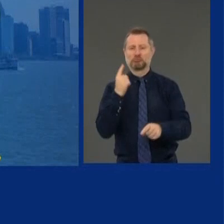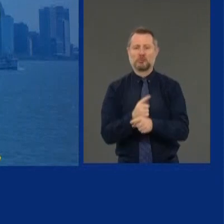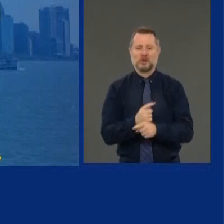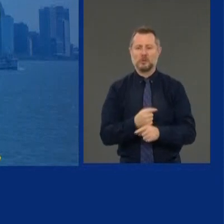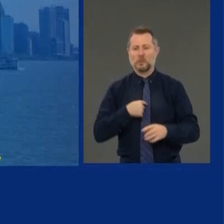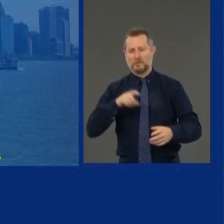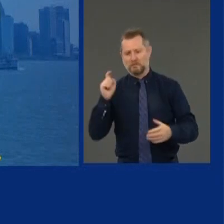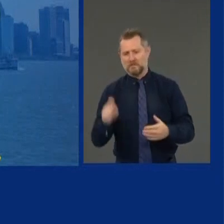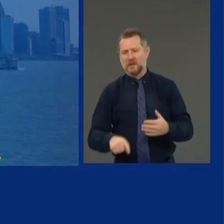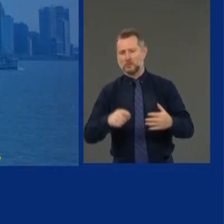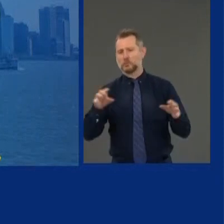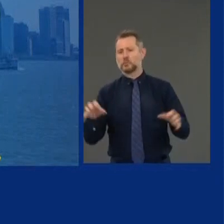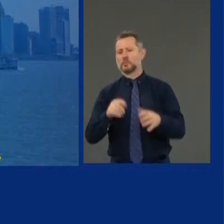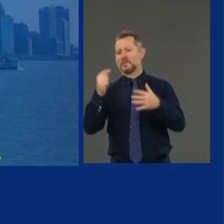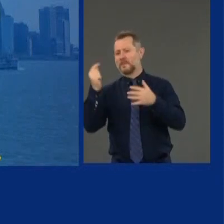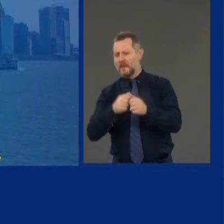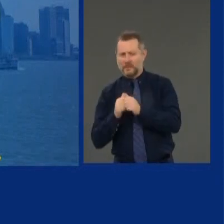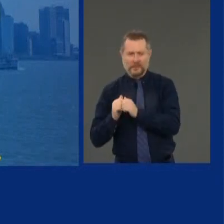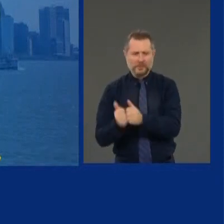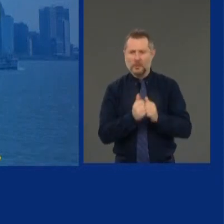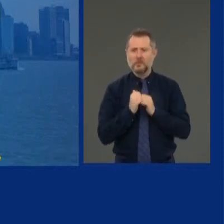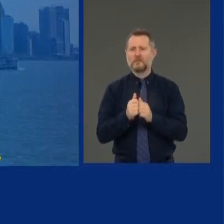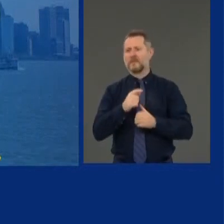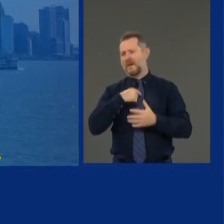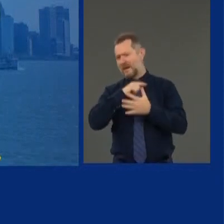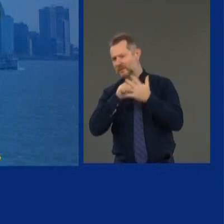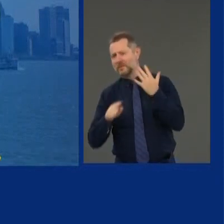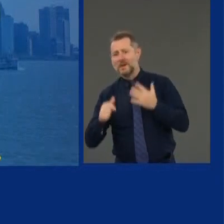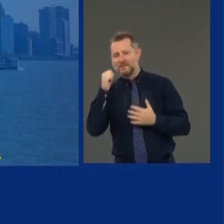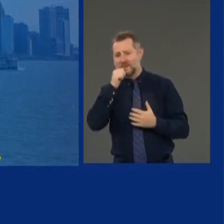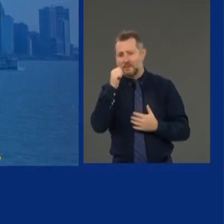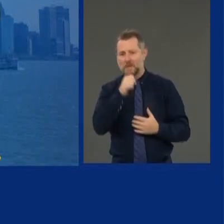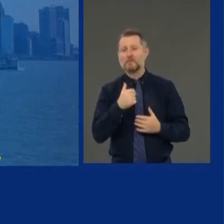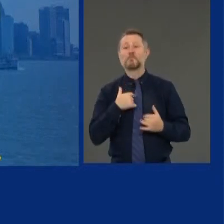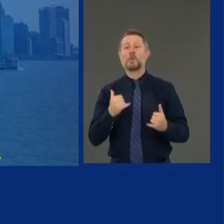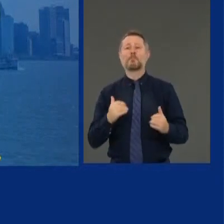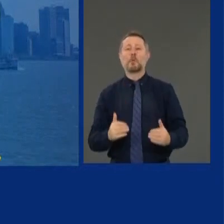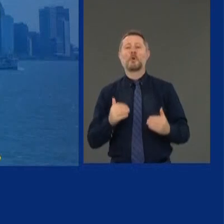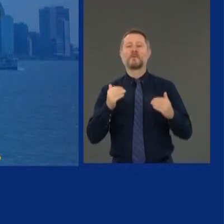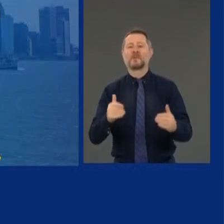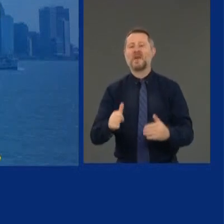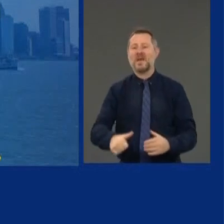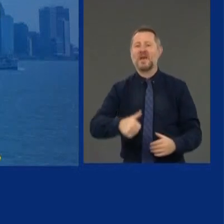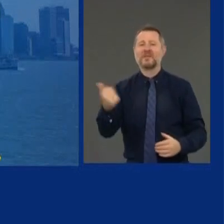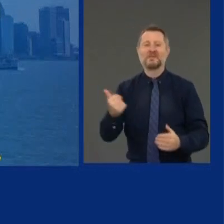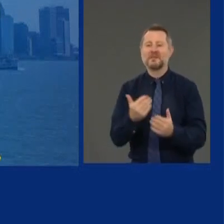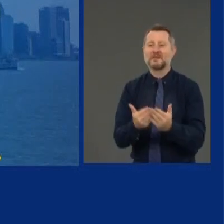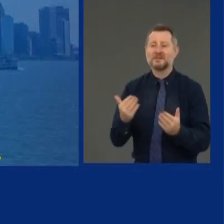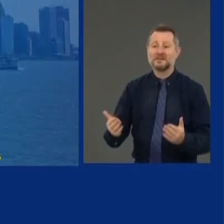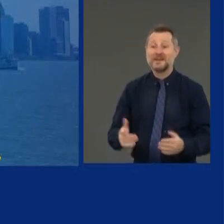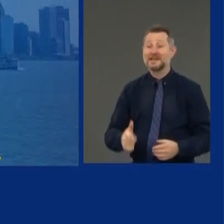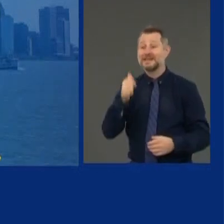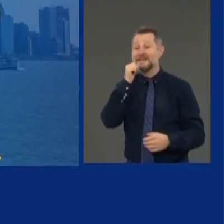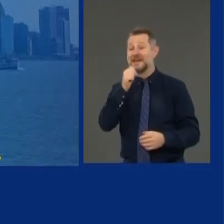THERE COULD BE A SECOND WAVE. BUT WE DID WHAT WE HAD TO DO. WE DID IT TOGETHER.